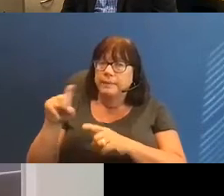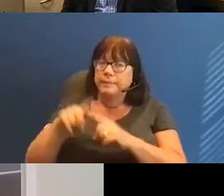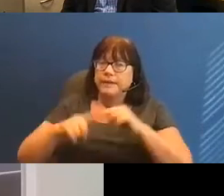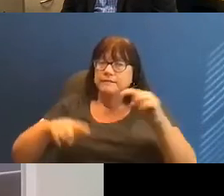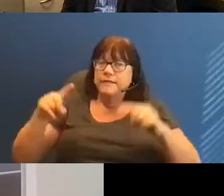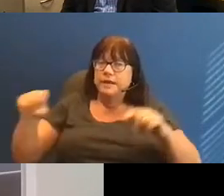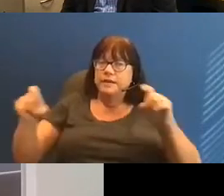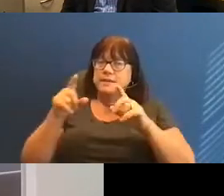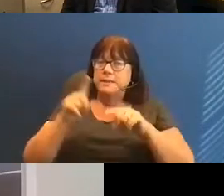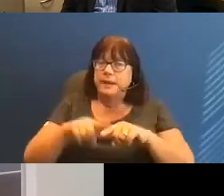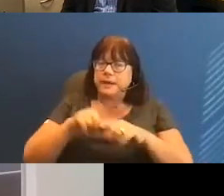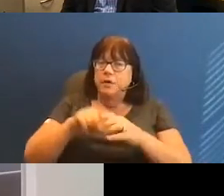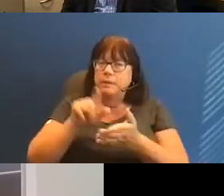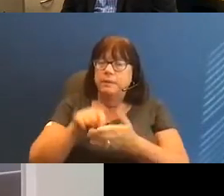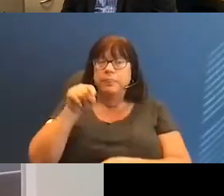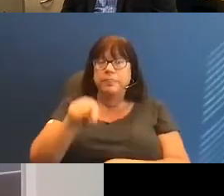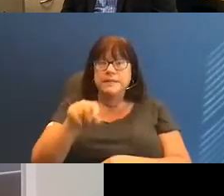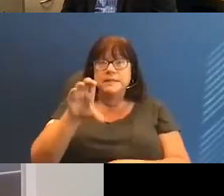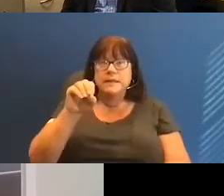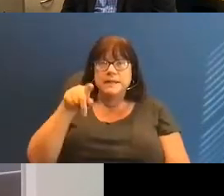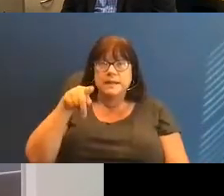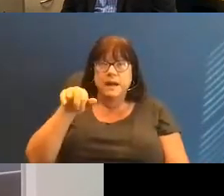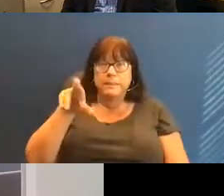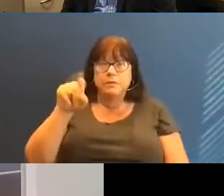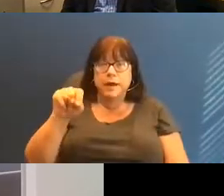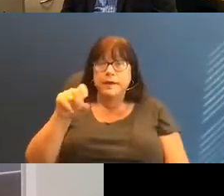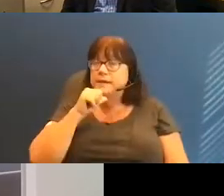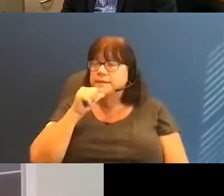it's not openly licensed, so you don't have those fiver permissions that you get from from true OER.